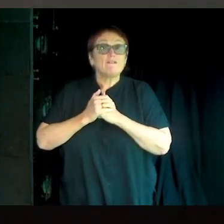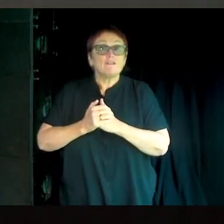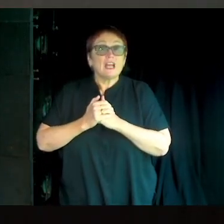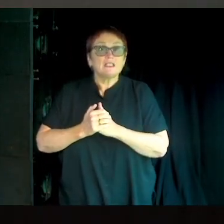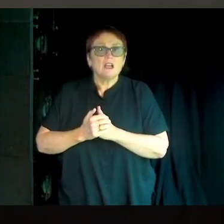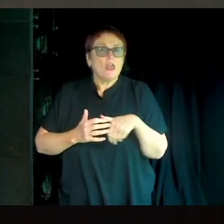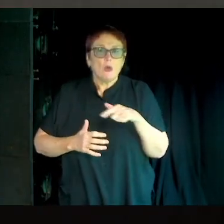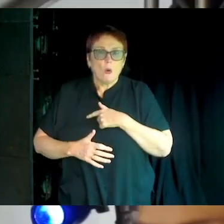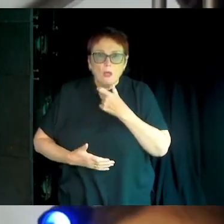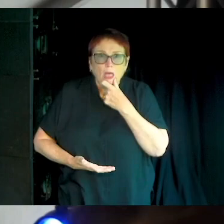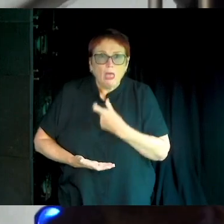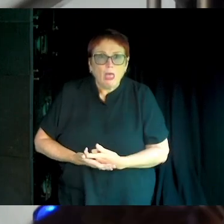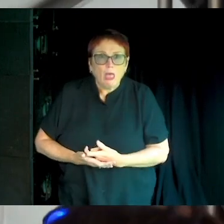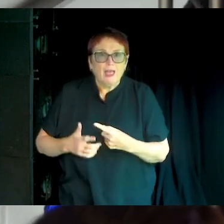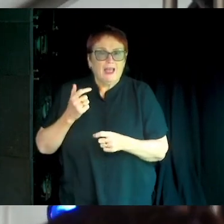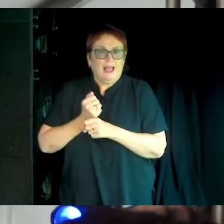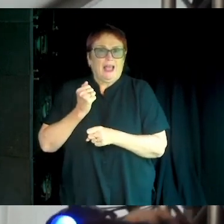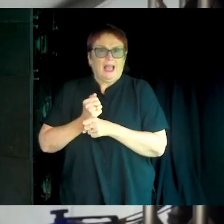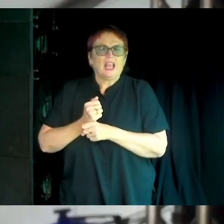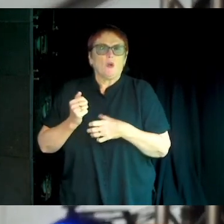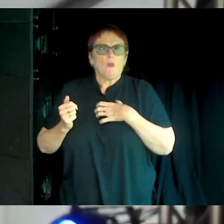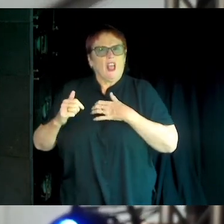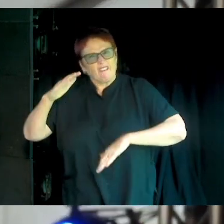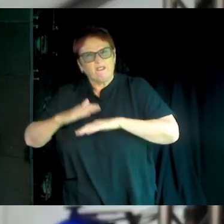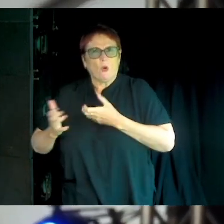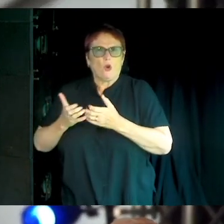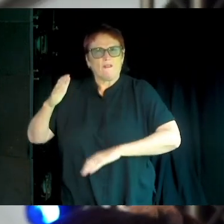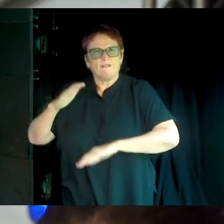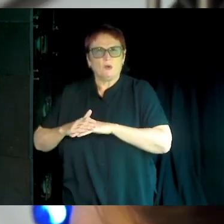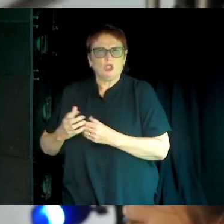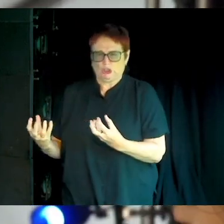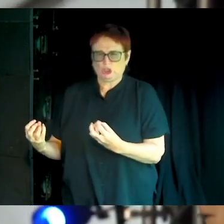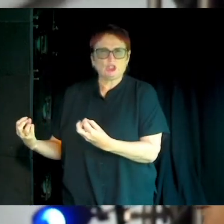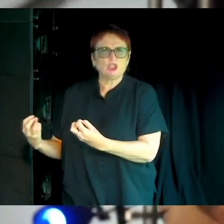amazed because we fried eggs like well done and it's crispy but here in australia there